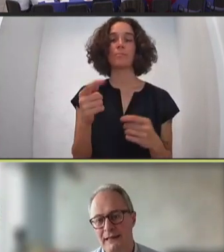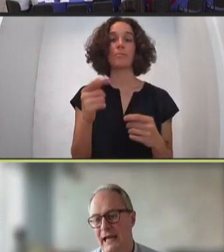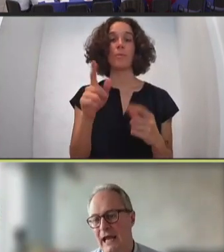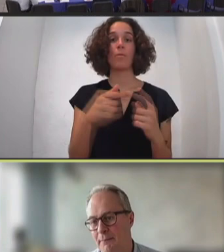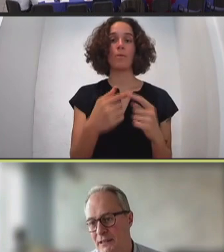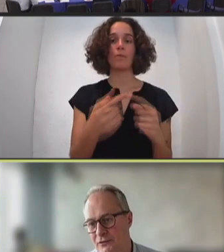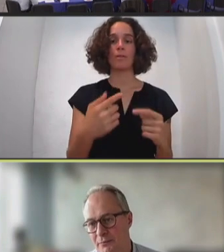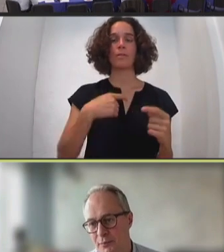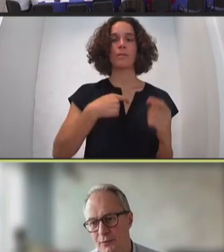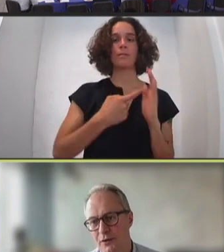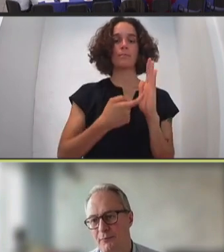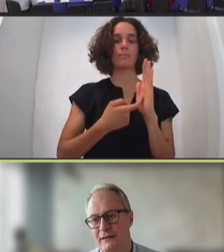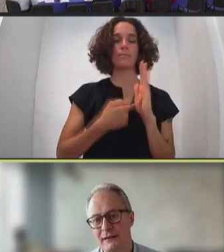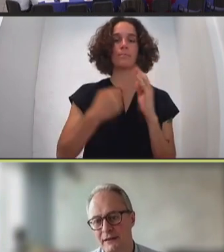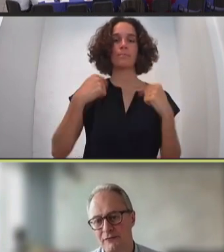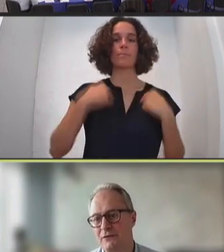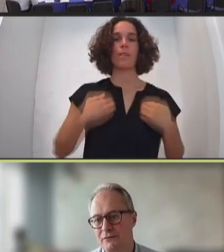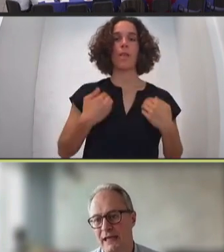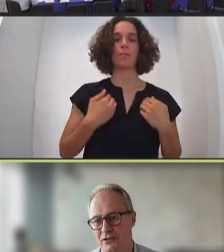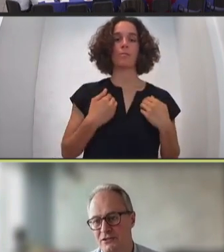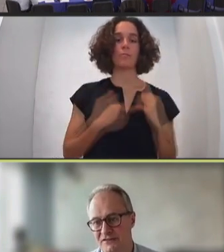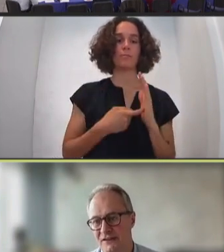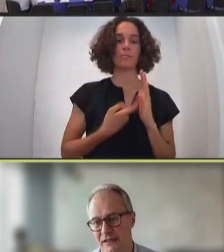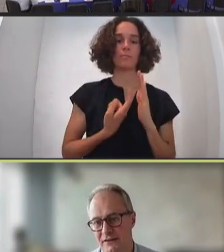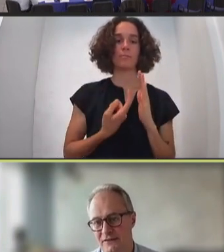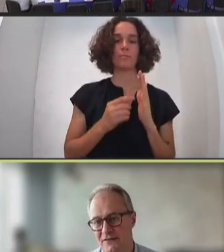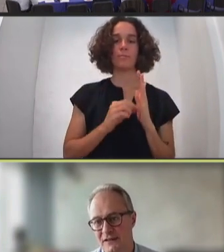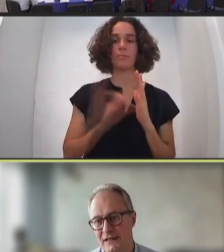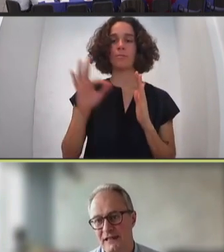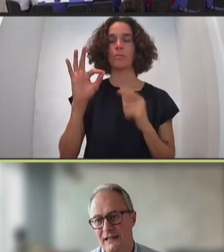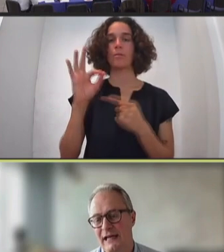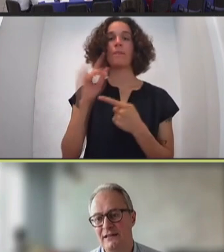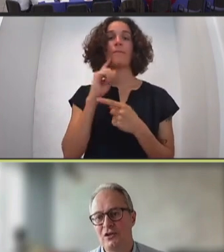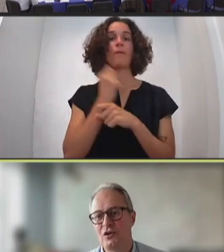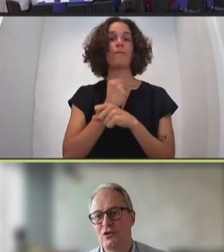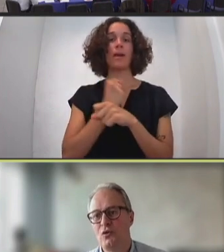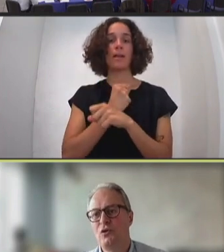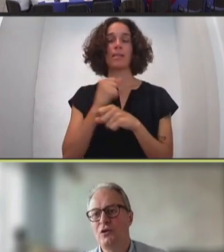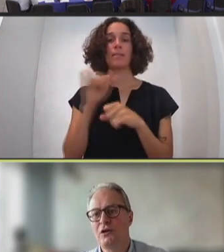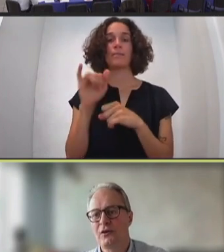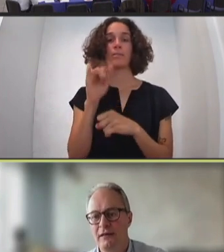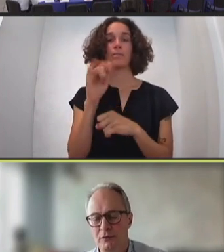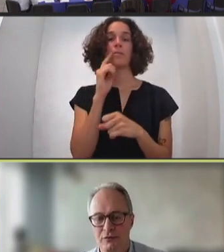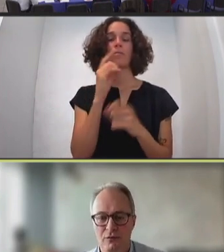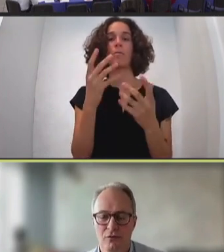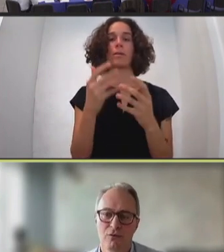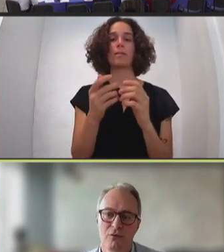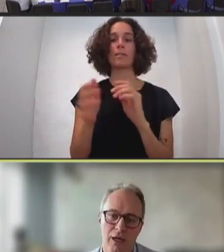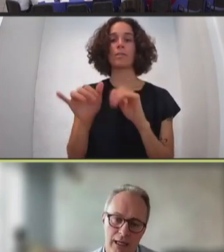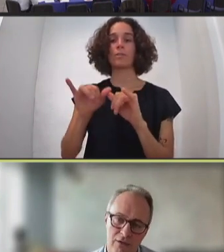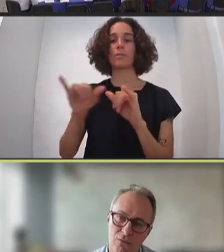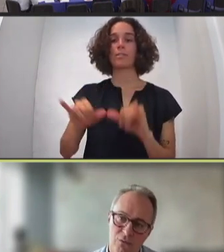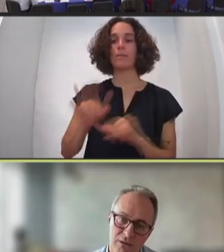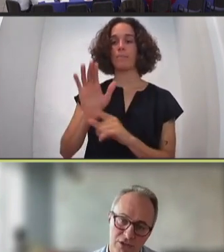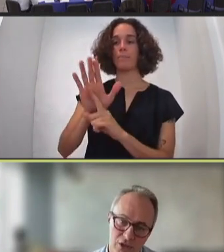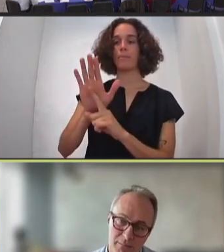they have been reprogrammed at the level of the HSCs that they are no longer able to do the job